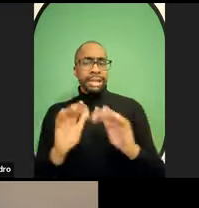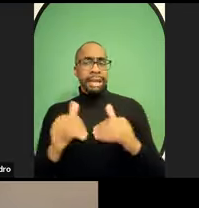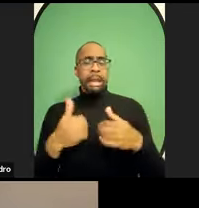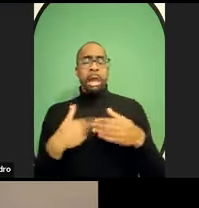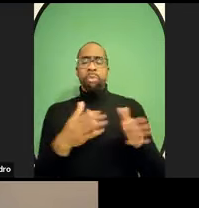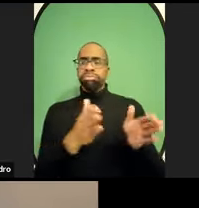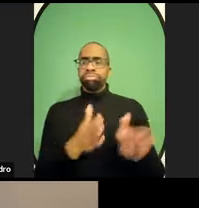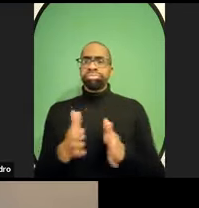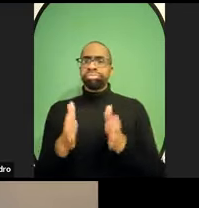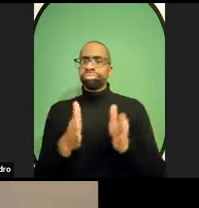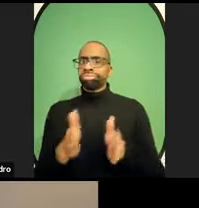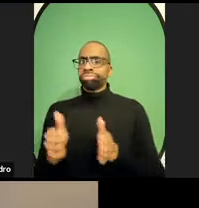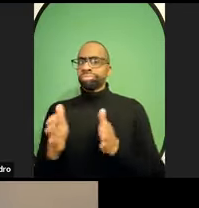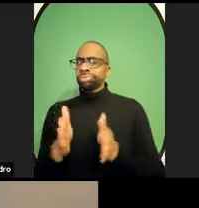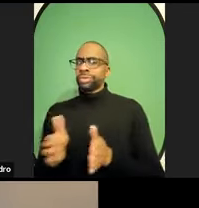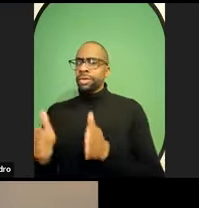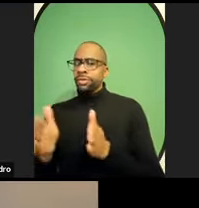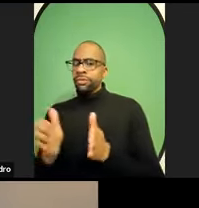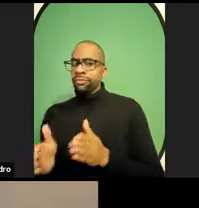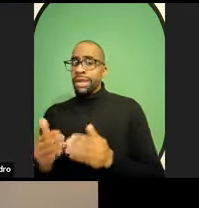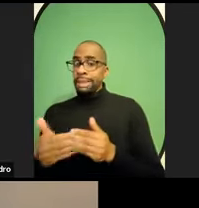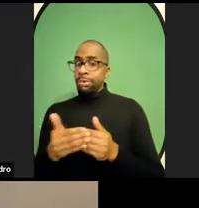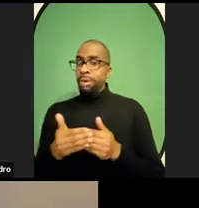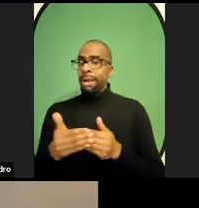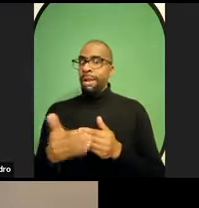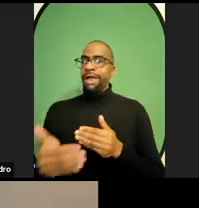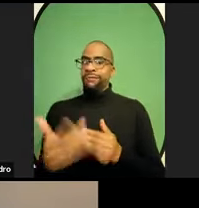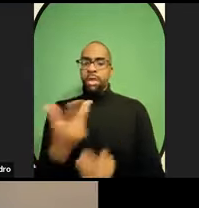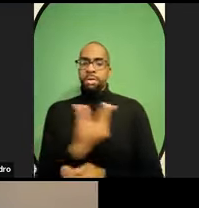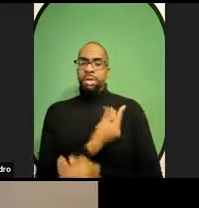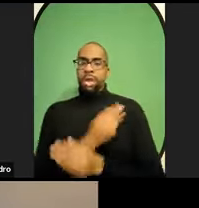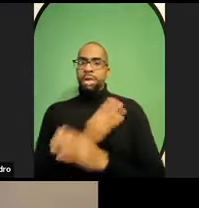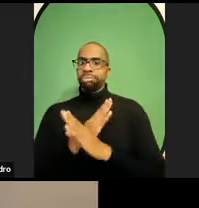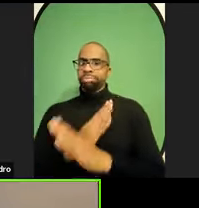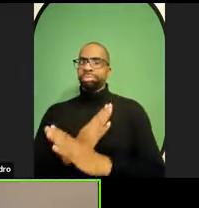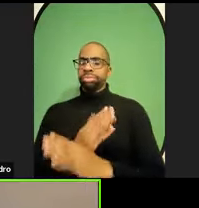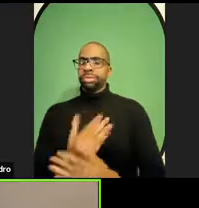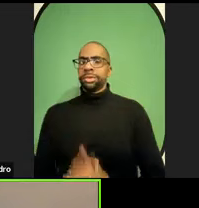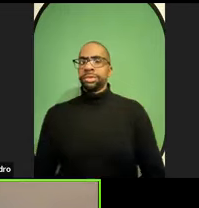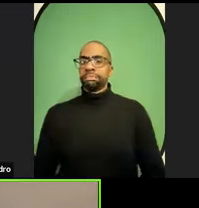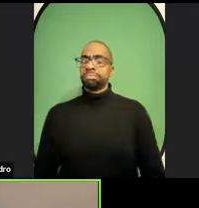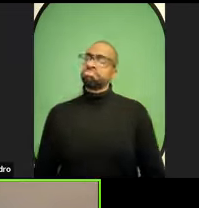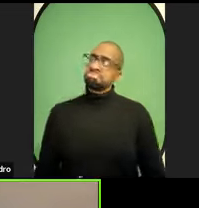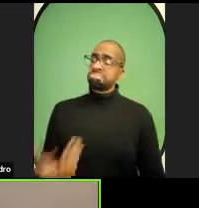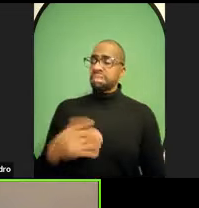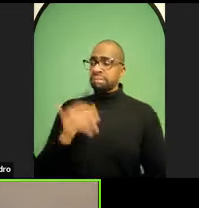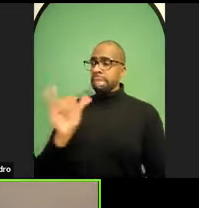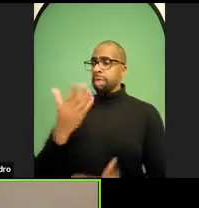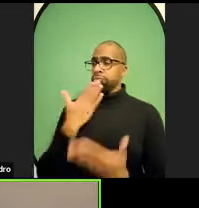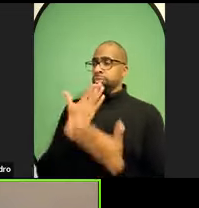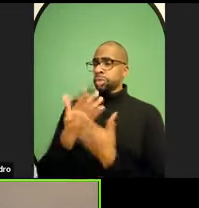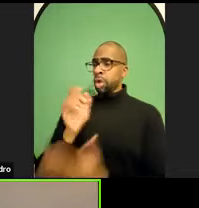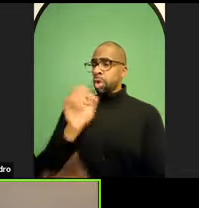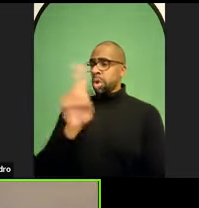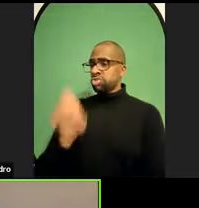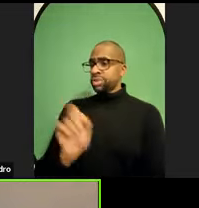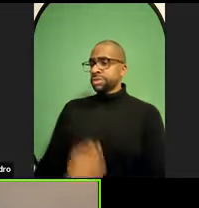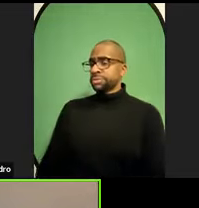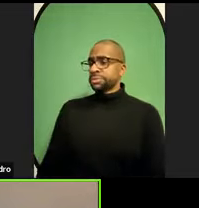and how prepared are they. to react under emerge to react under emergency after apply to react under emergency after applying the COde. COde vaccine to a child.